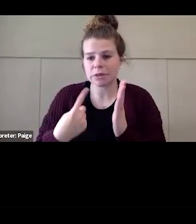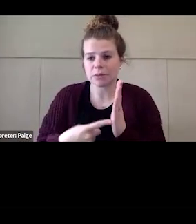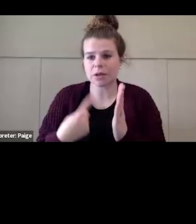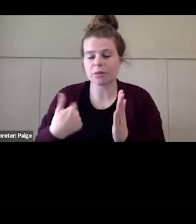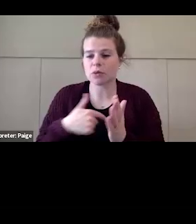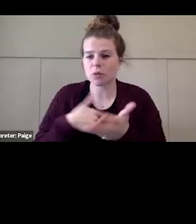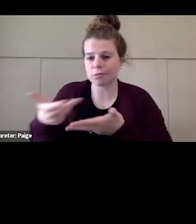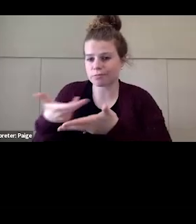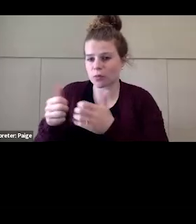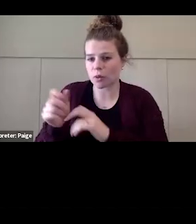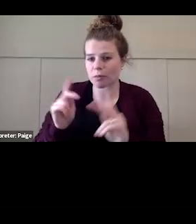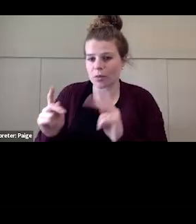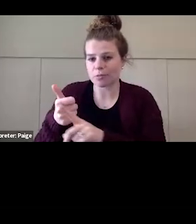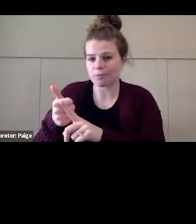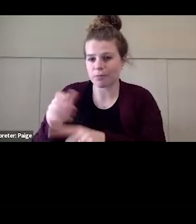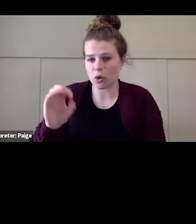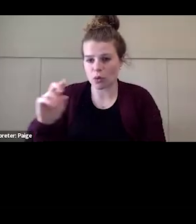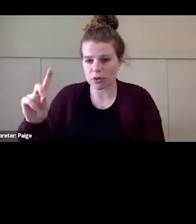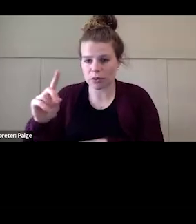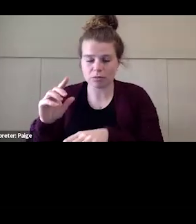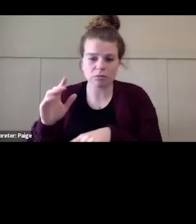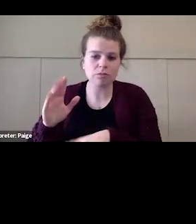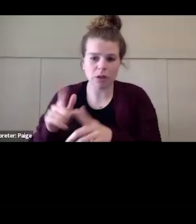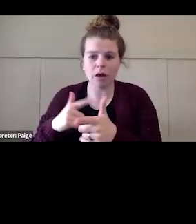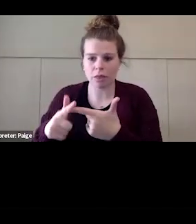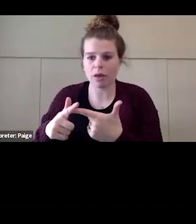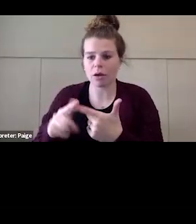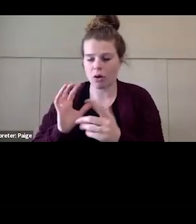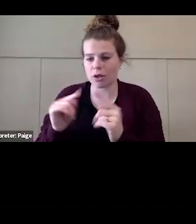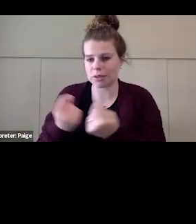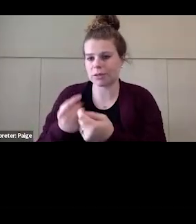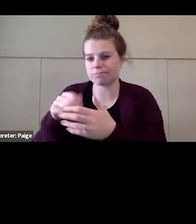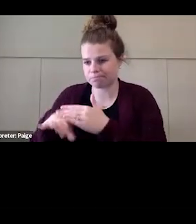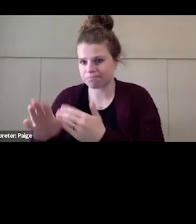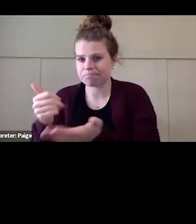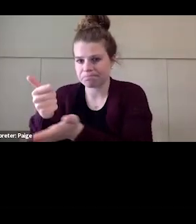who have overdosed on scene and our EMTs have stepped in to provide support in those moments as well.